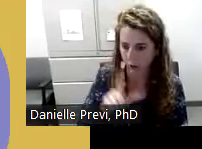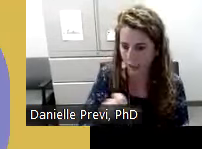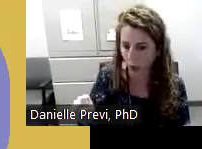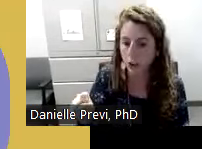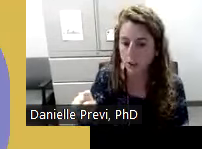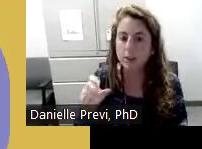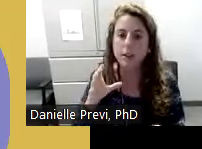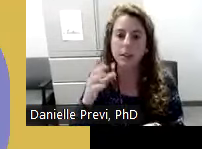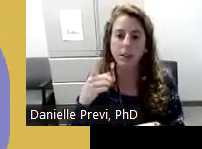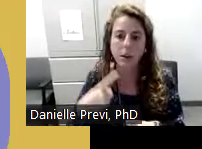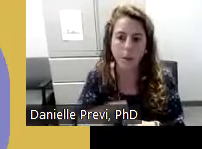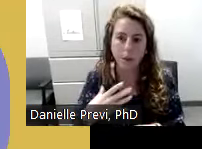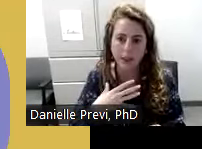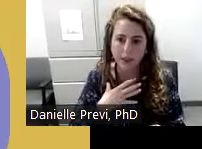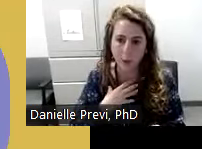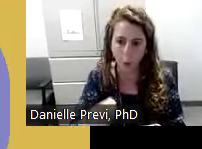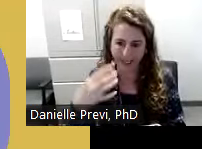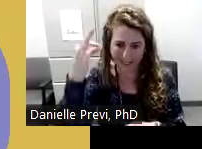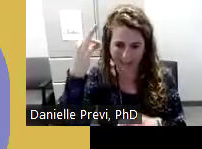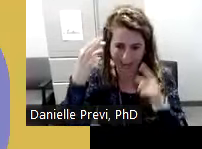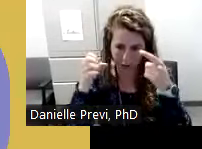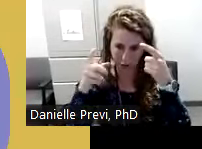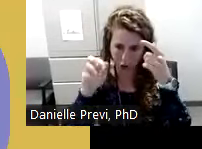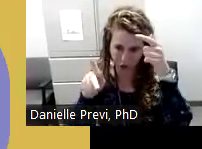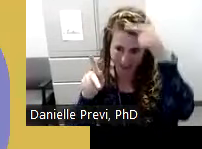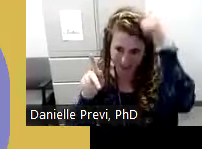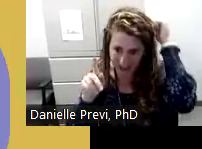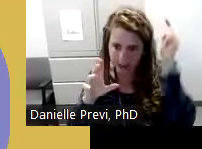the next one which is, again, associated with hearing loss, as well as that white